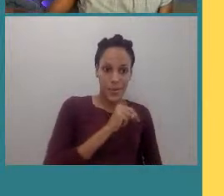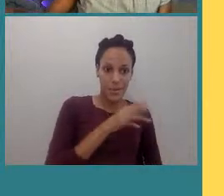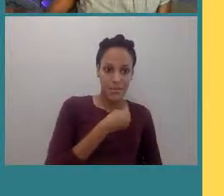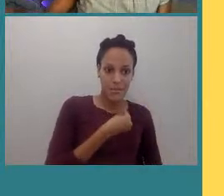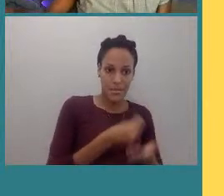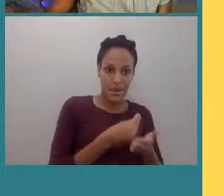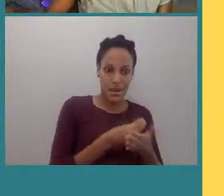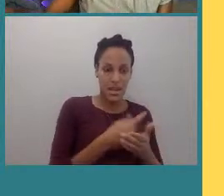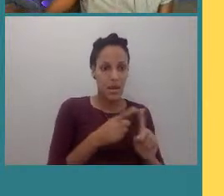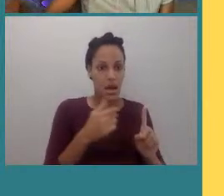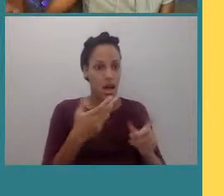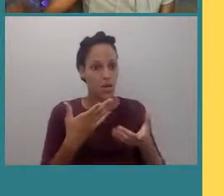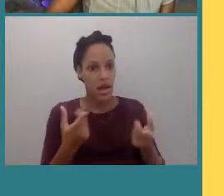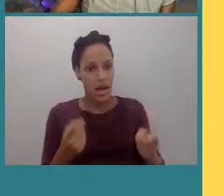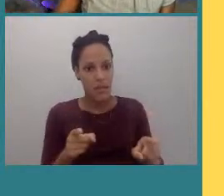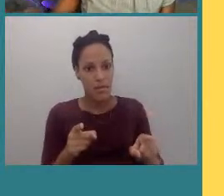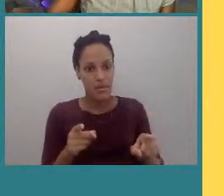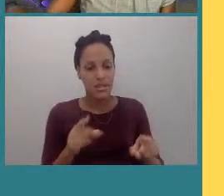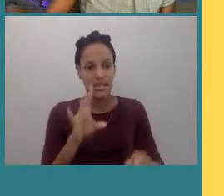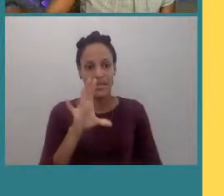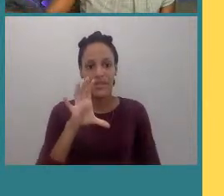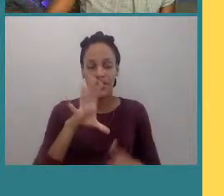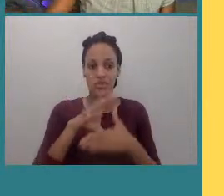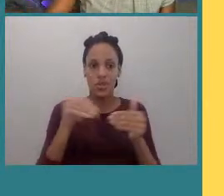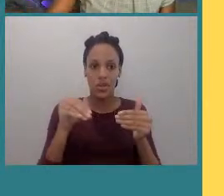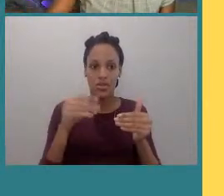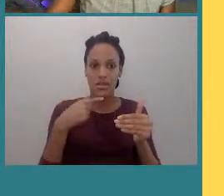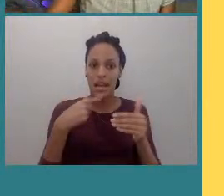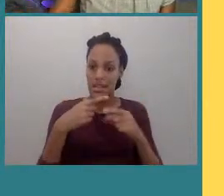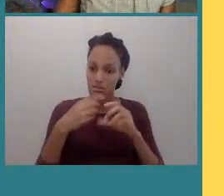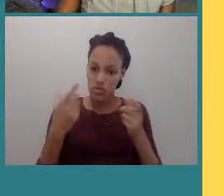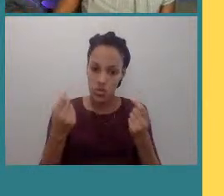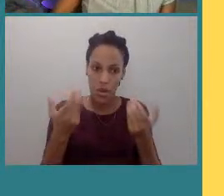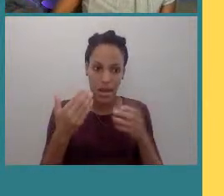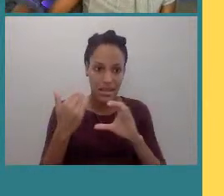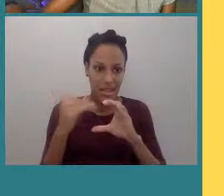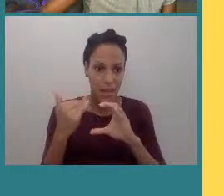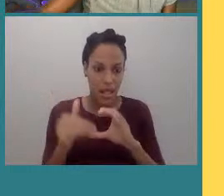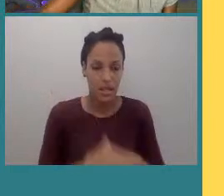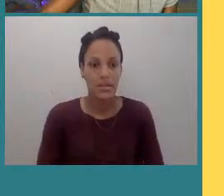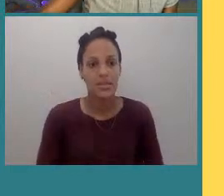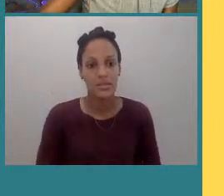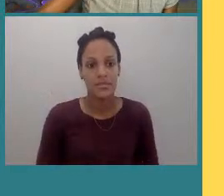Hi Dr. Howard, thank you so much for the lovely talk. It was so informative. We